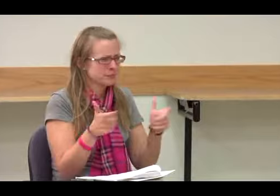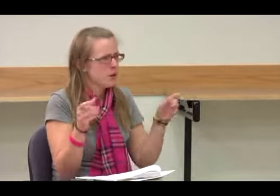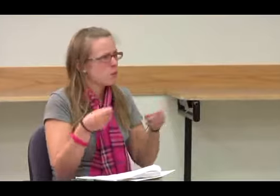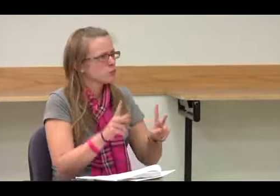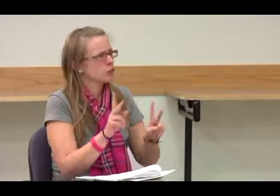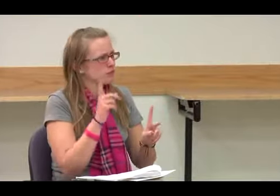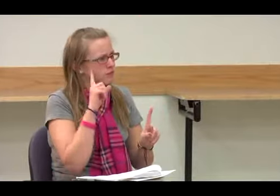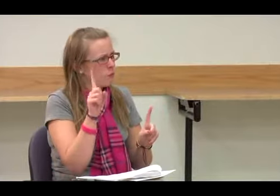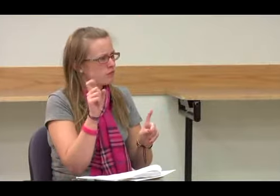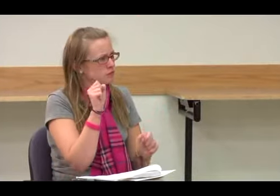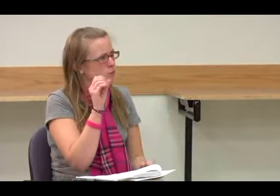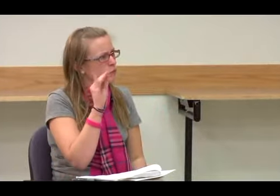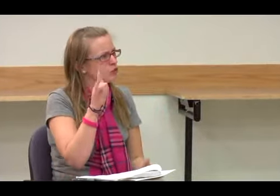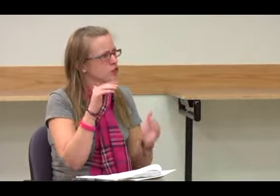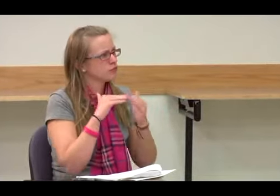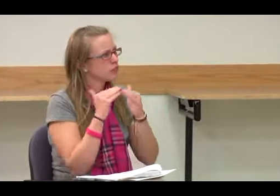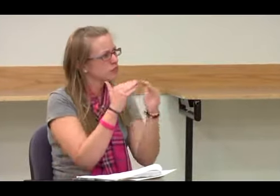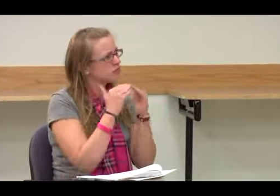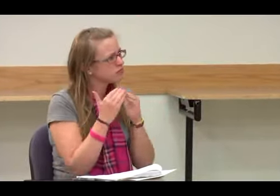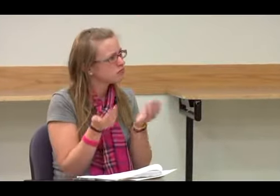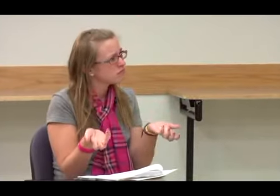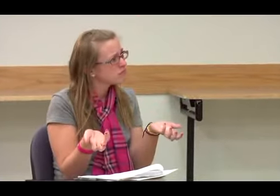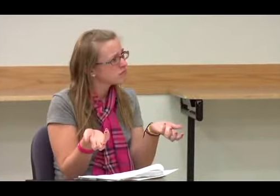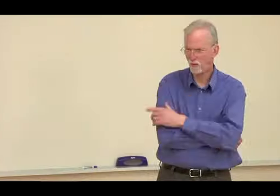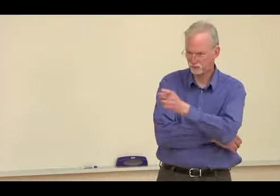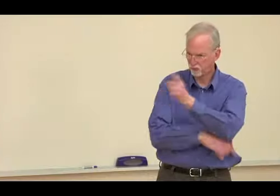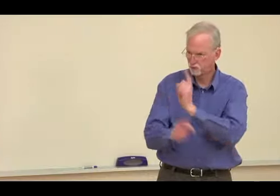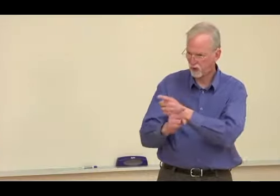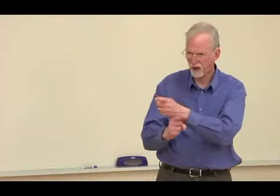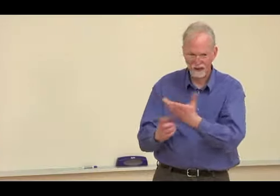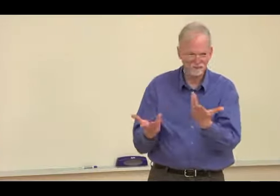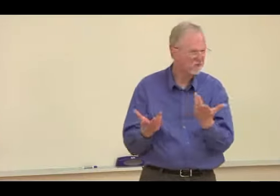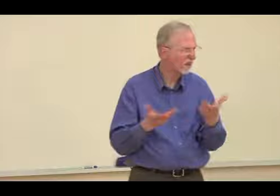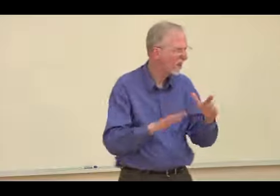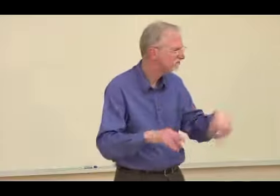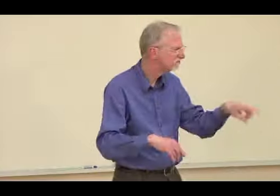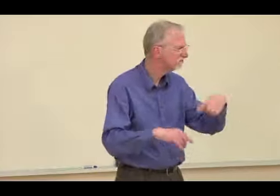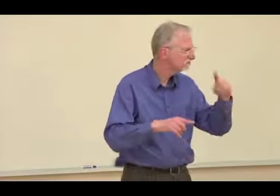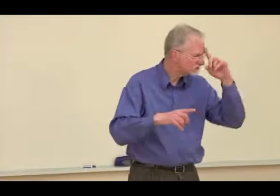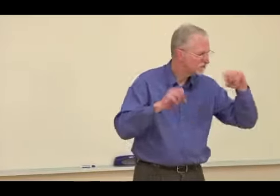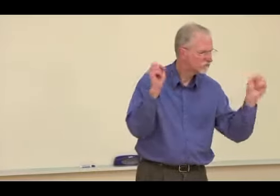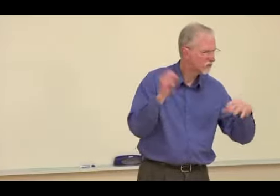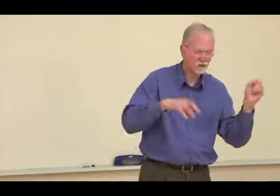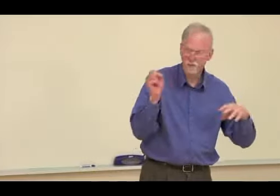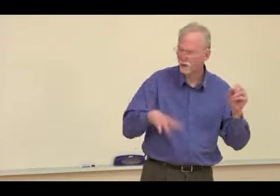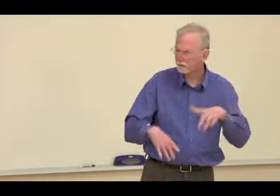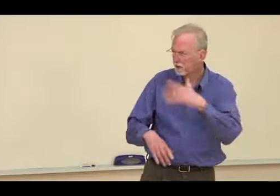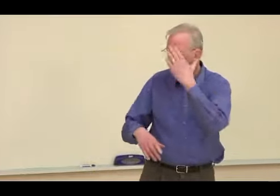It's a big opportunity for improving social justice. Right. Let's brainstorm together.